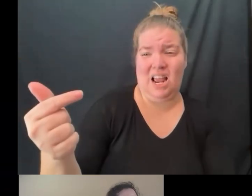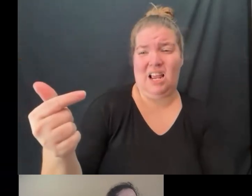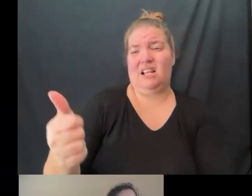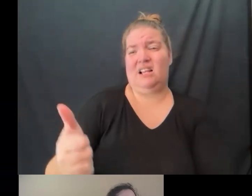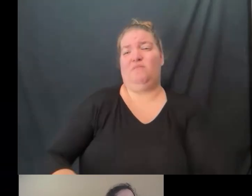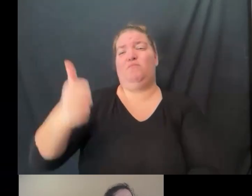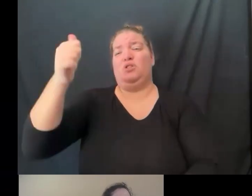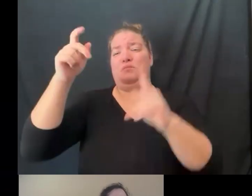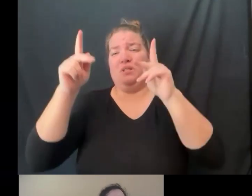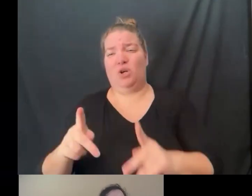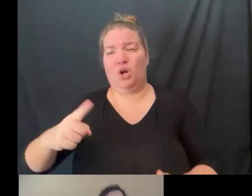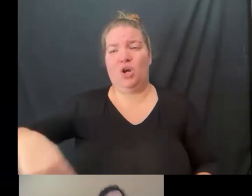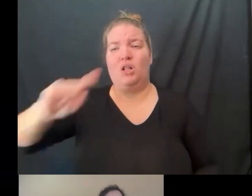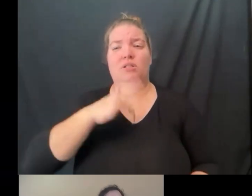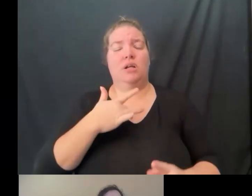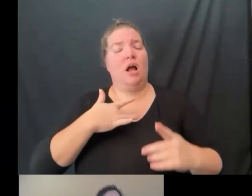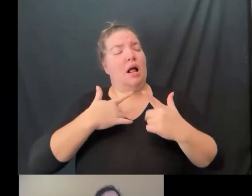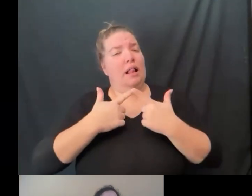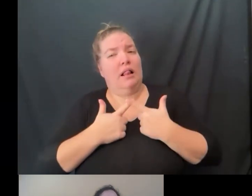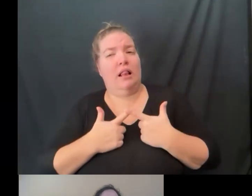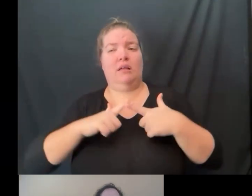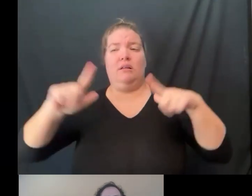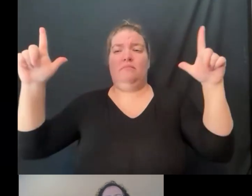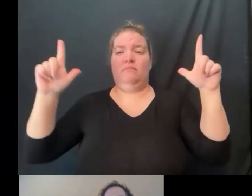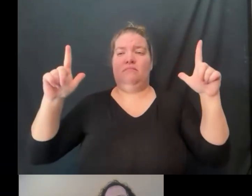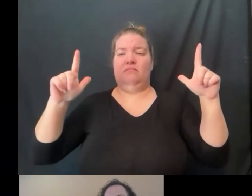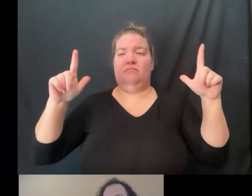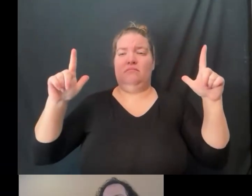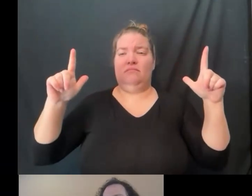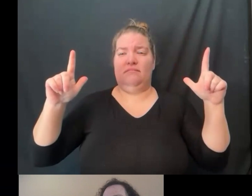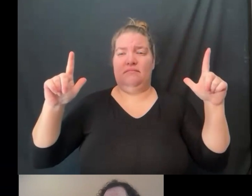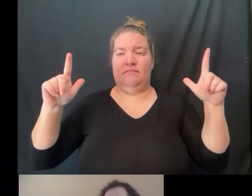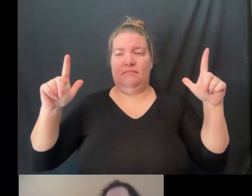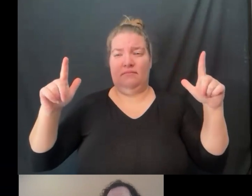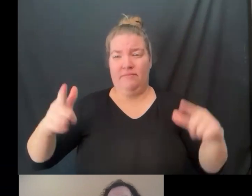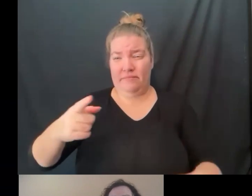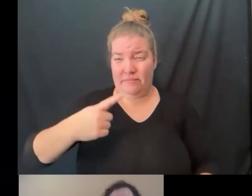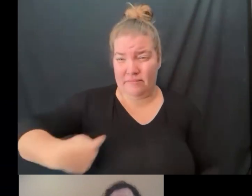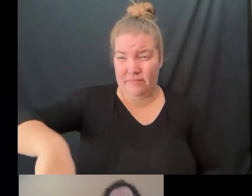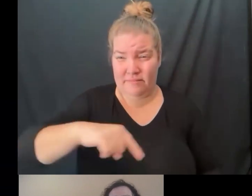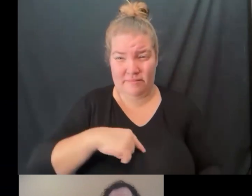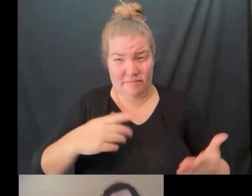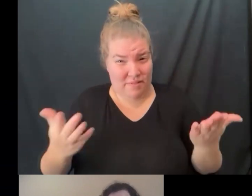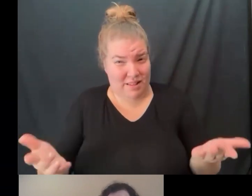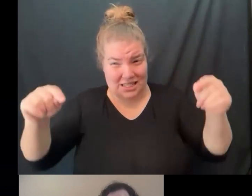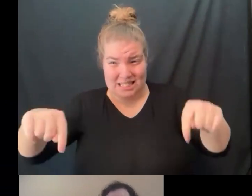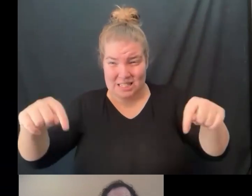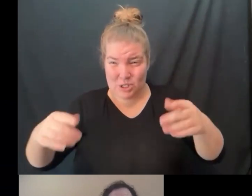been liberated through accessible digital technologies than all the wars in human history.